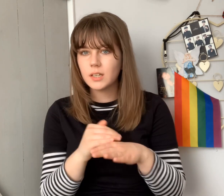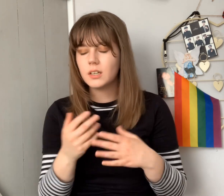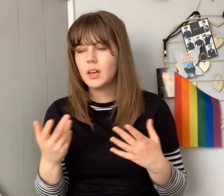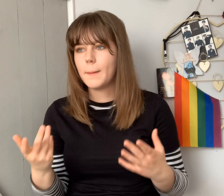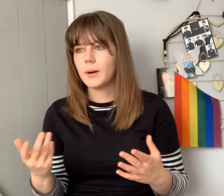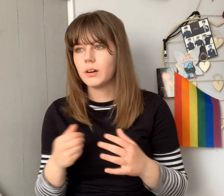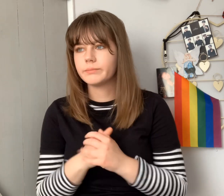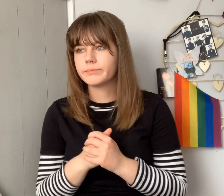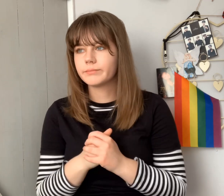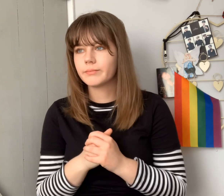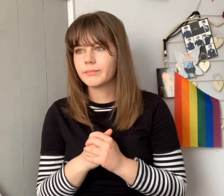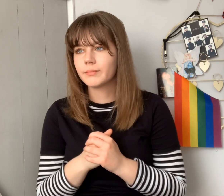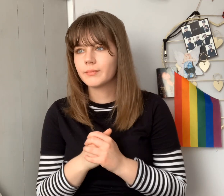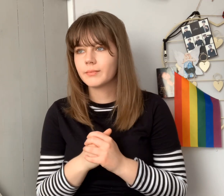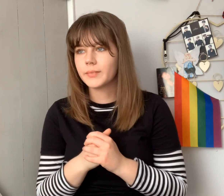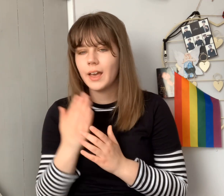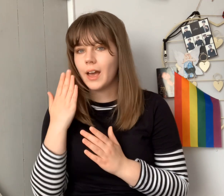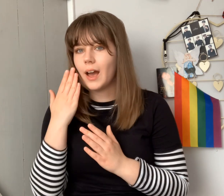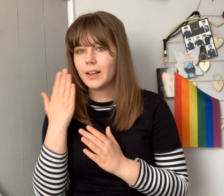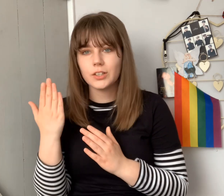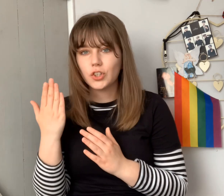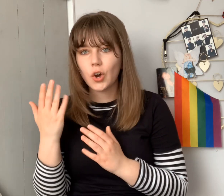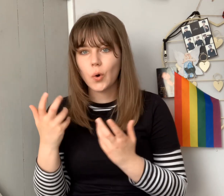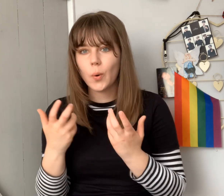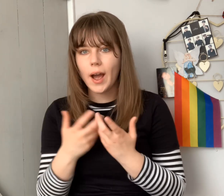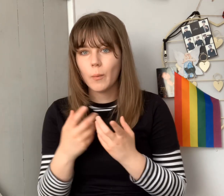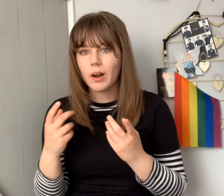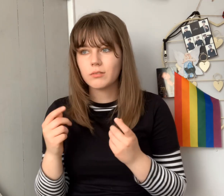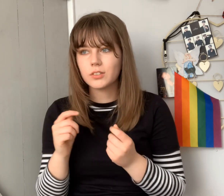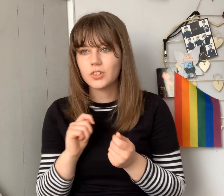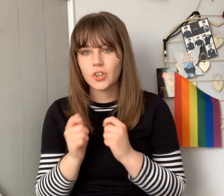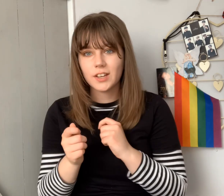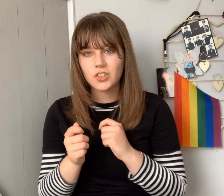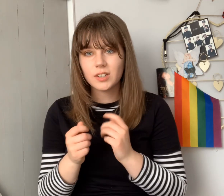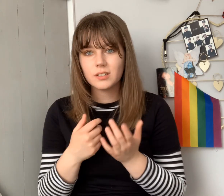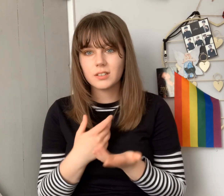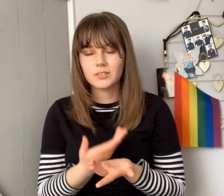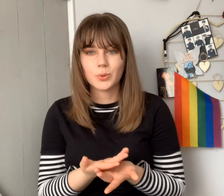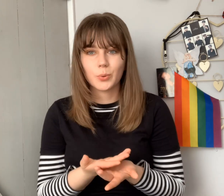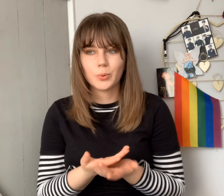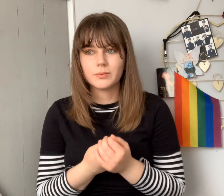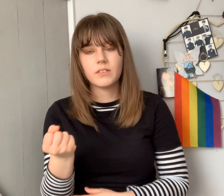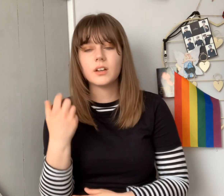So it's a bit naught, so I didn't know how else to change it